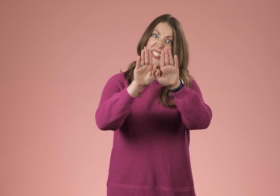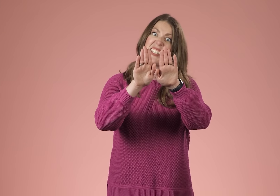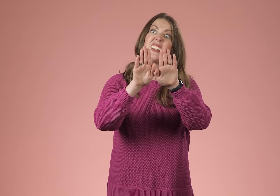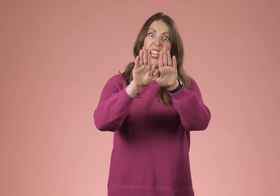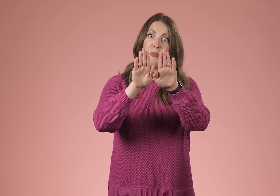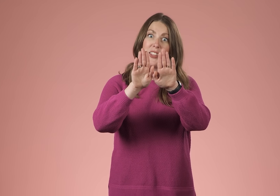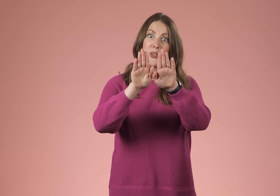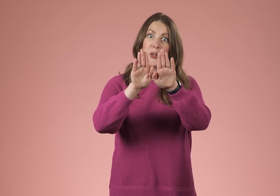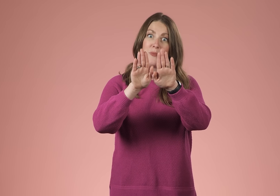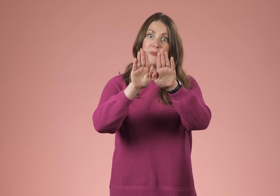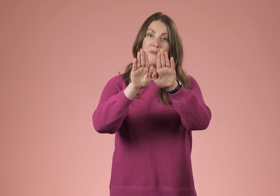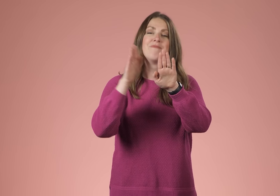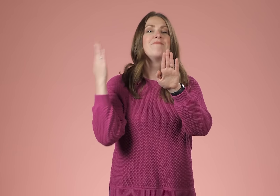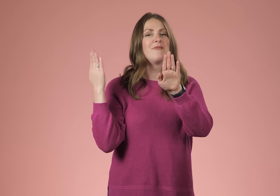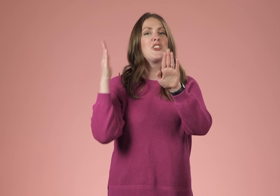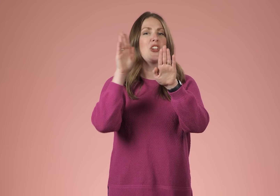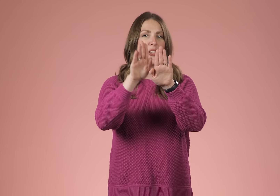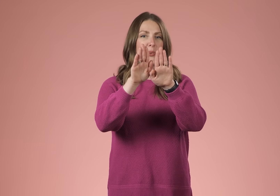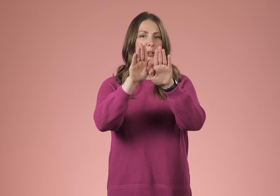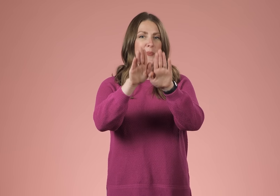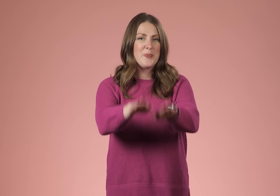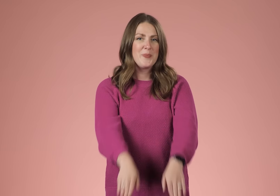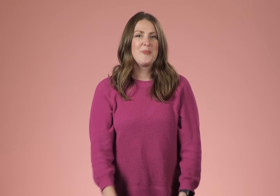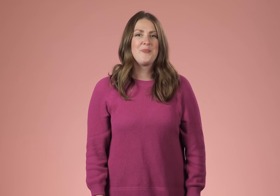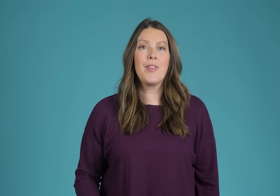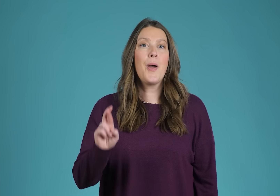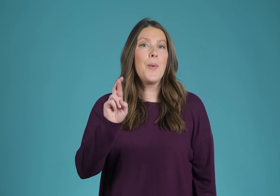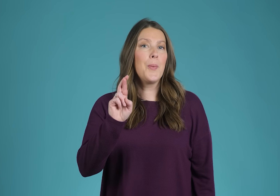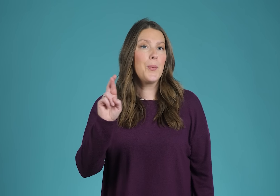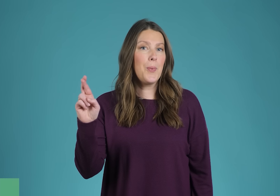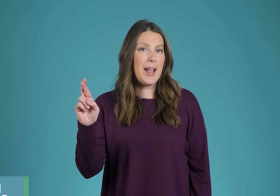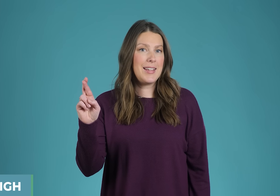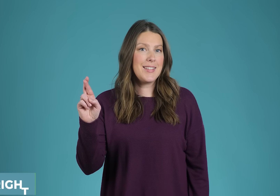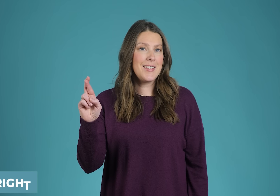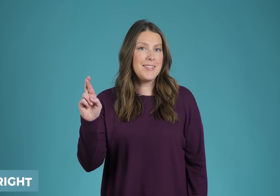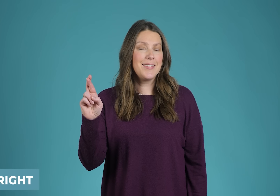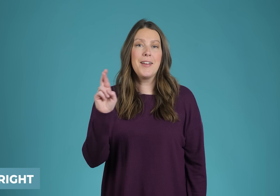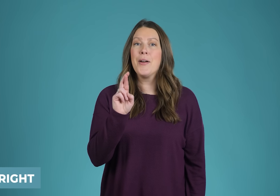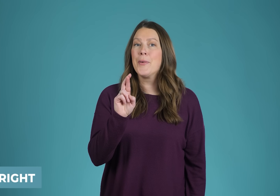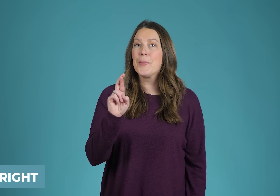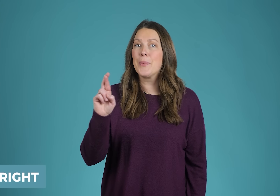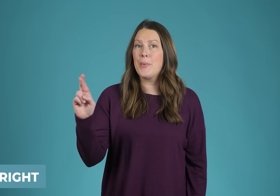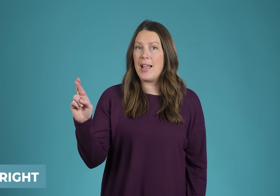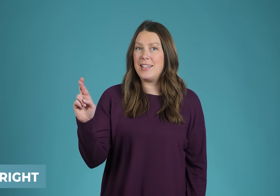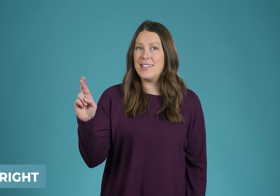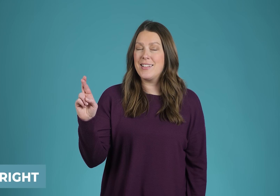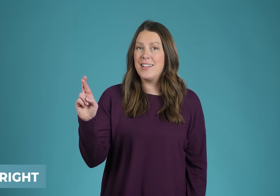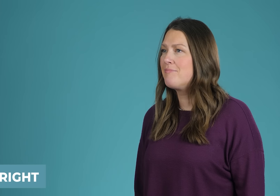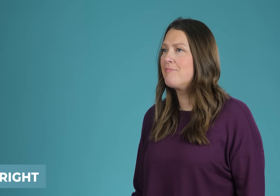Slamming the door Shut the door Right